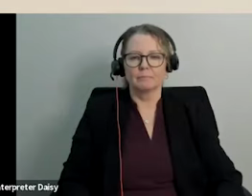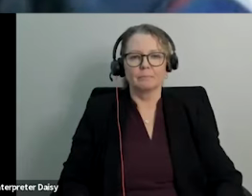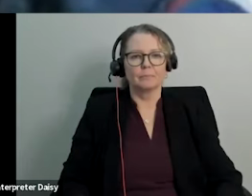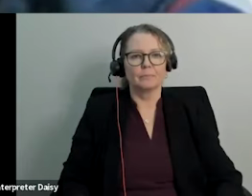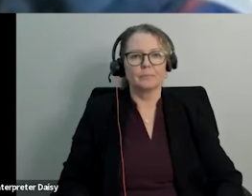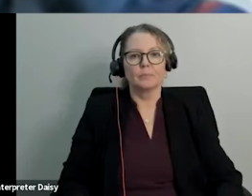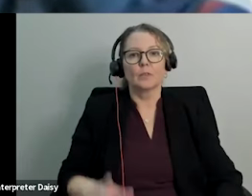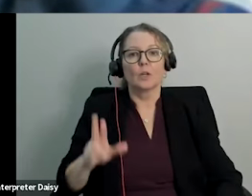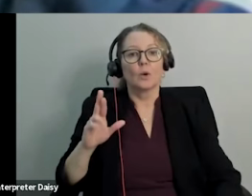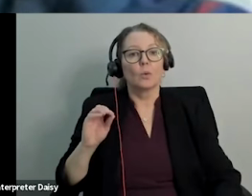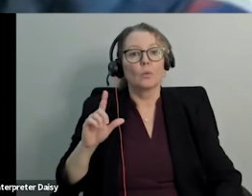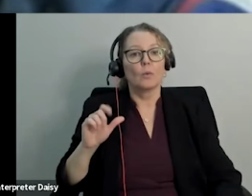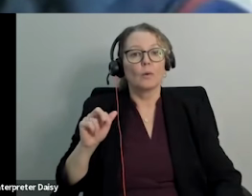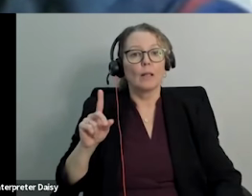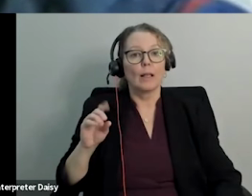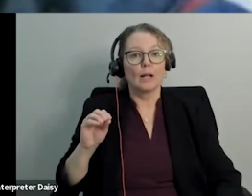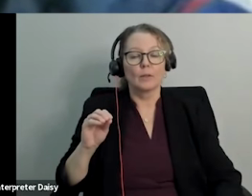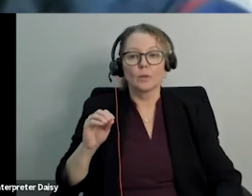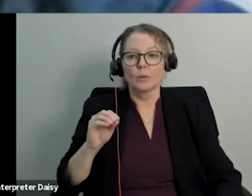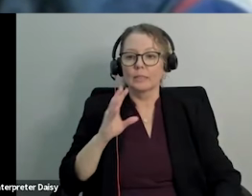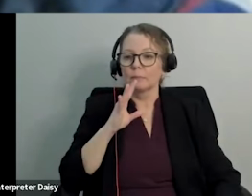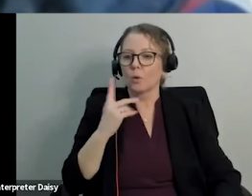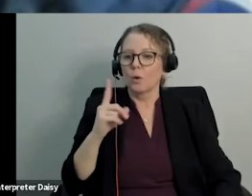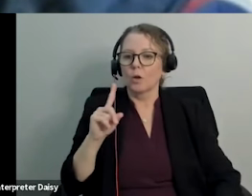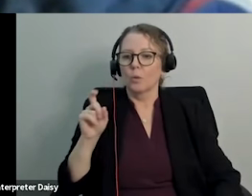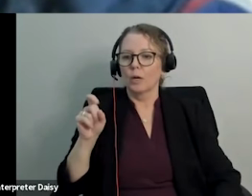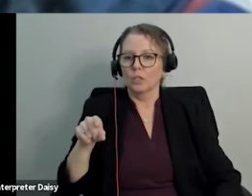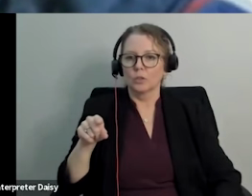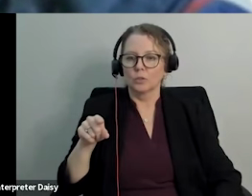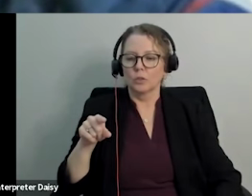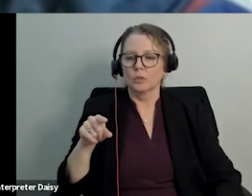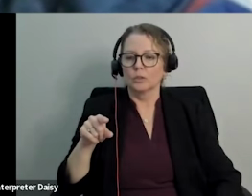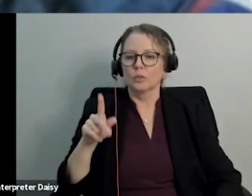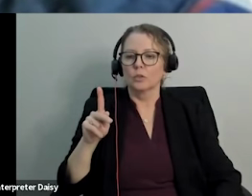This is Rolando speaking. There's a question by Kristen,